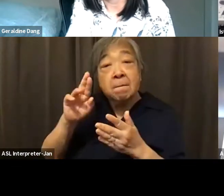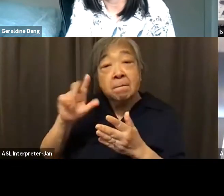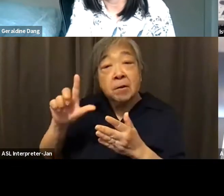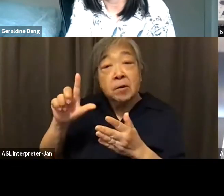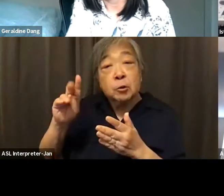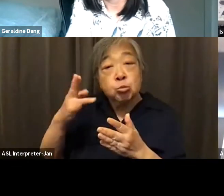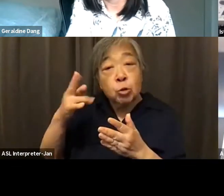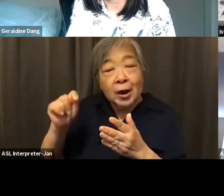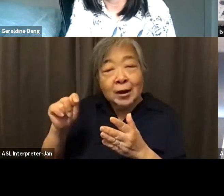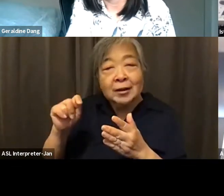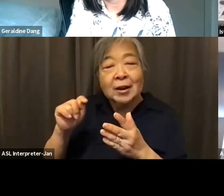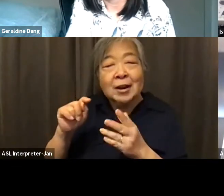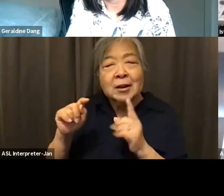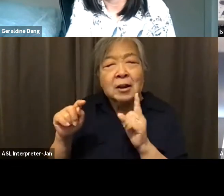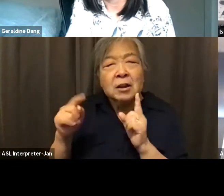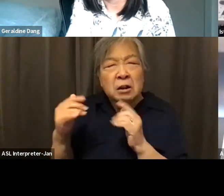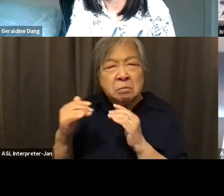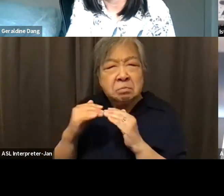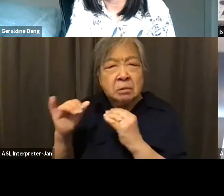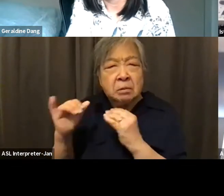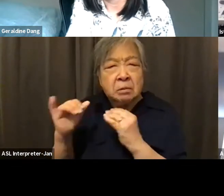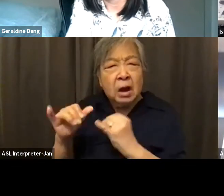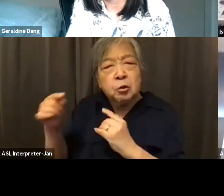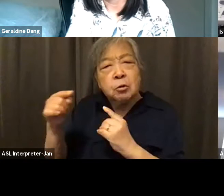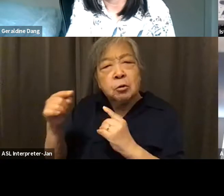a fellow Black Fulbrighter who didn't live in my city.